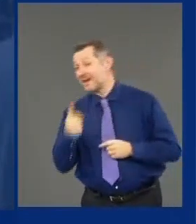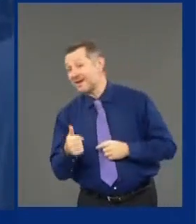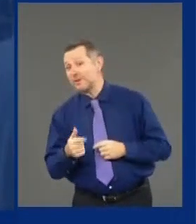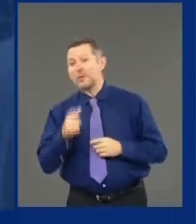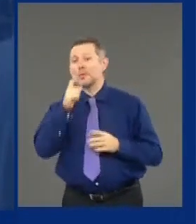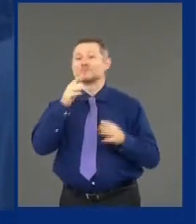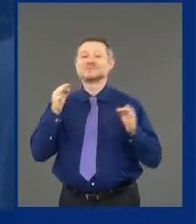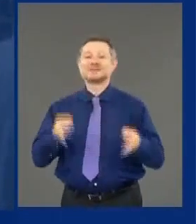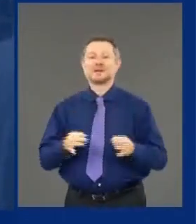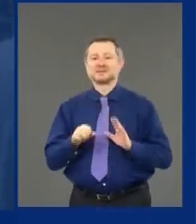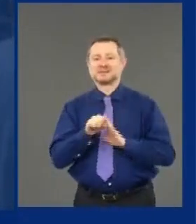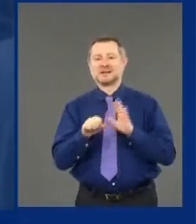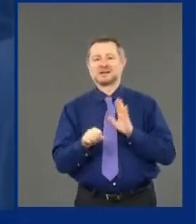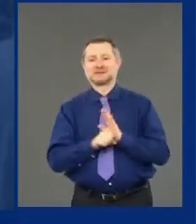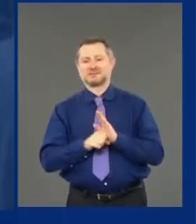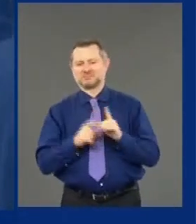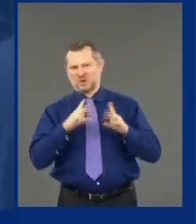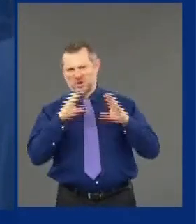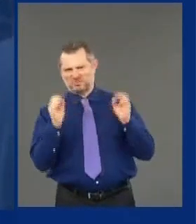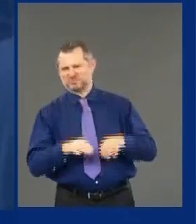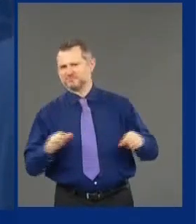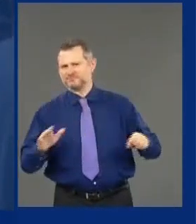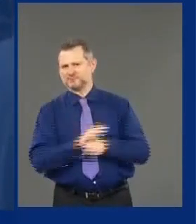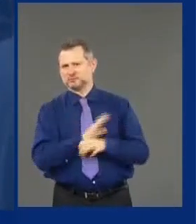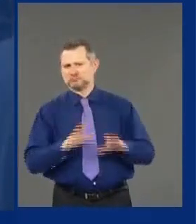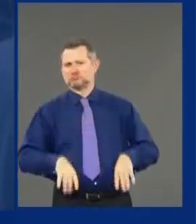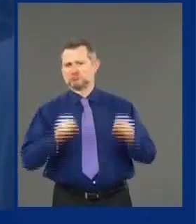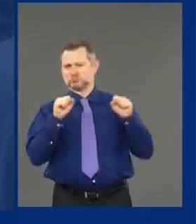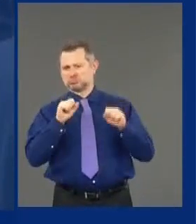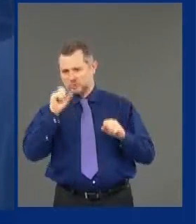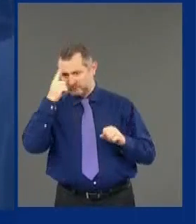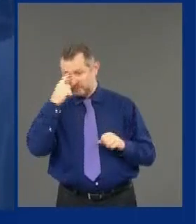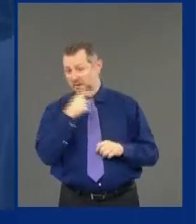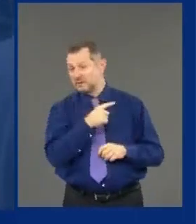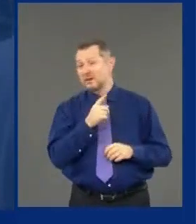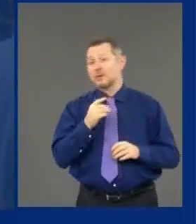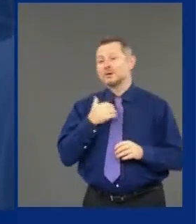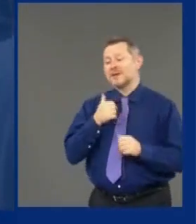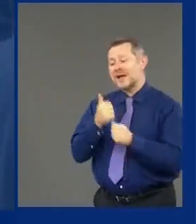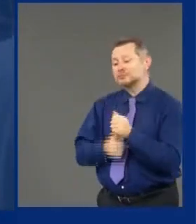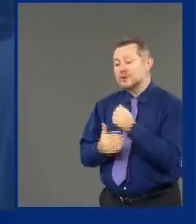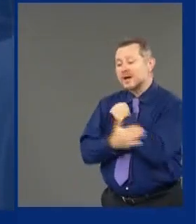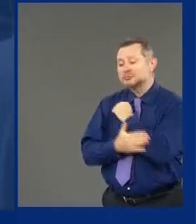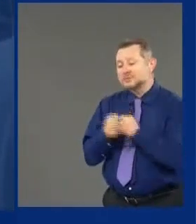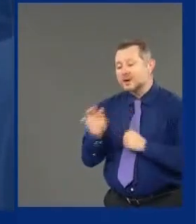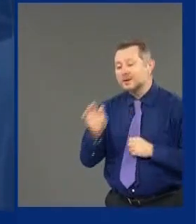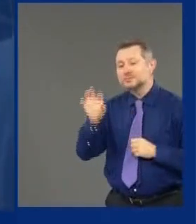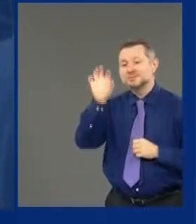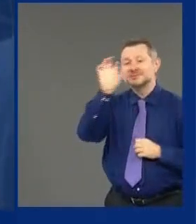REOPENING, OF COOLS OR BUSINESSES. THAT IS STATE GOVERNMENT. ALL OF THE OPENINGS AND ALL OF THE REOPENINGS. THEY'RE DONE BY THE STATE